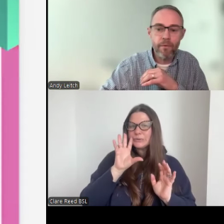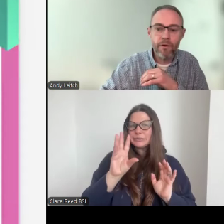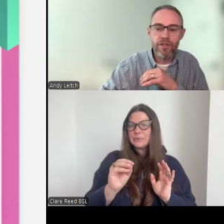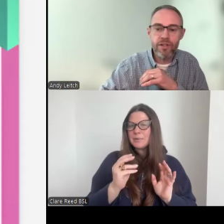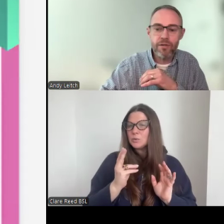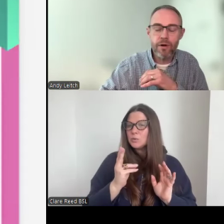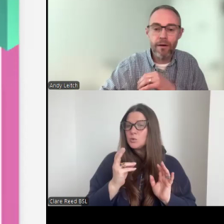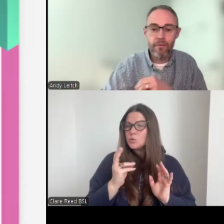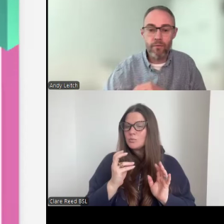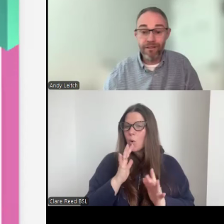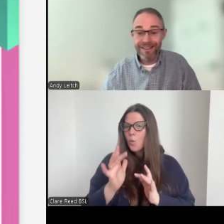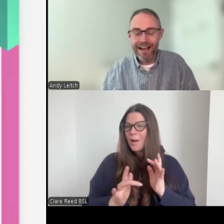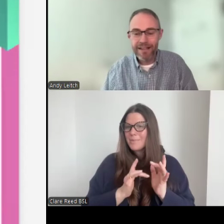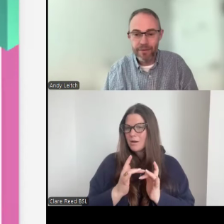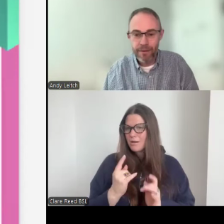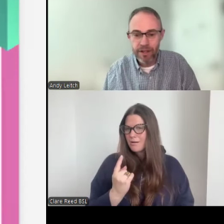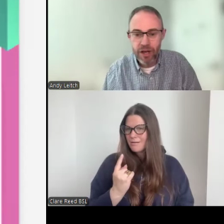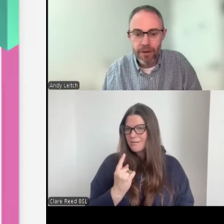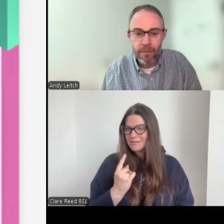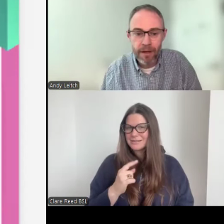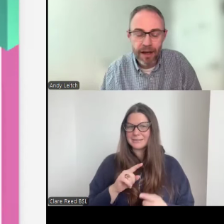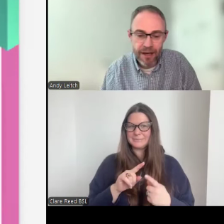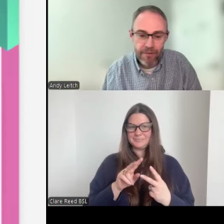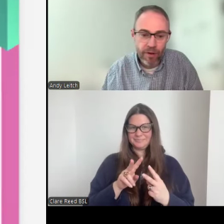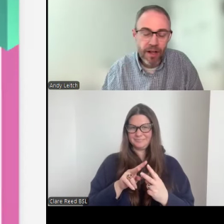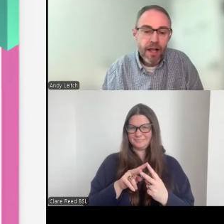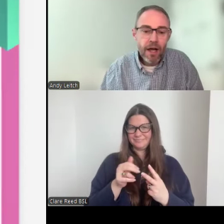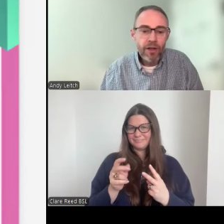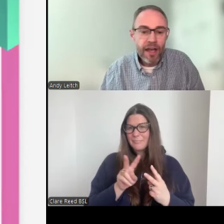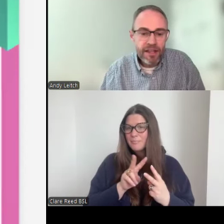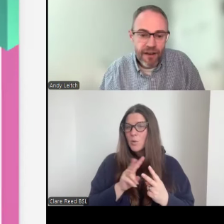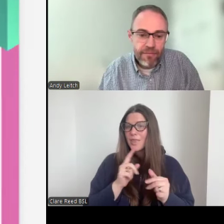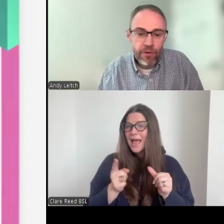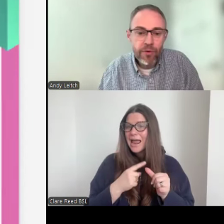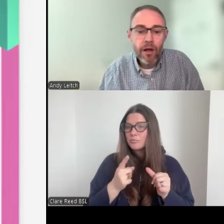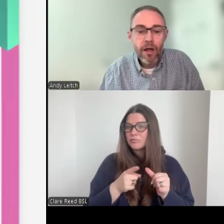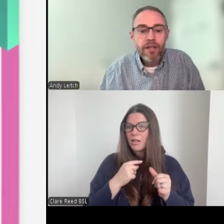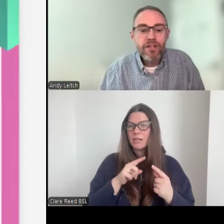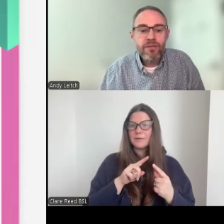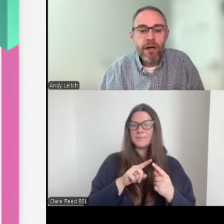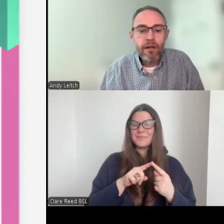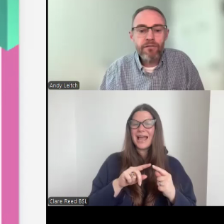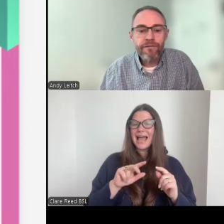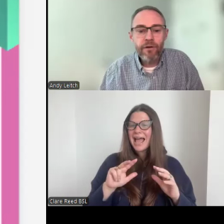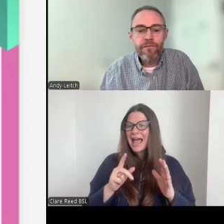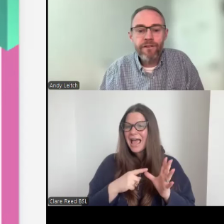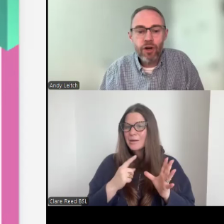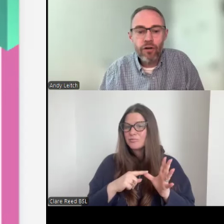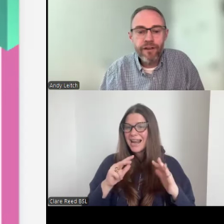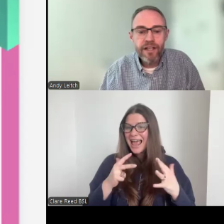We've got two fantastic webinars coming up in April. On the 8th of April, Smartphone photography;